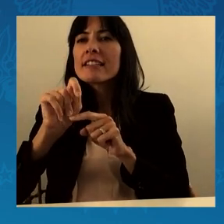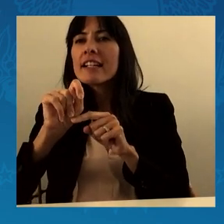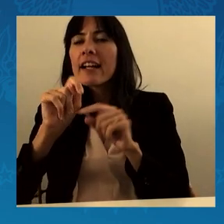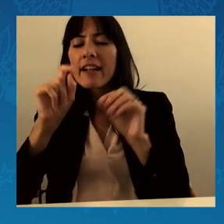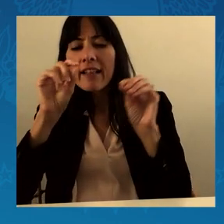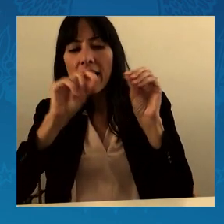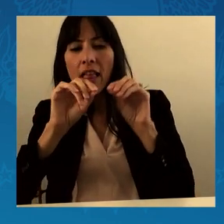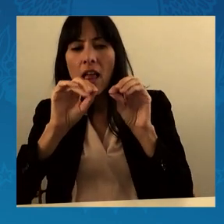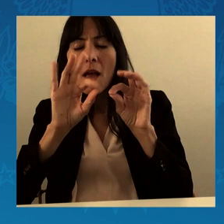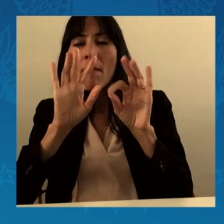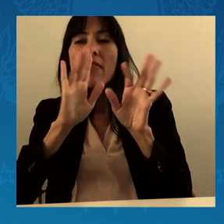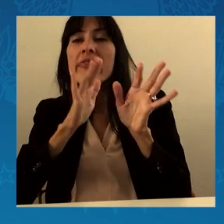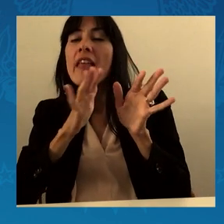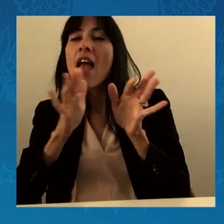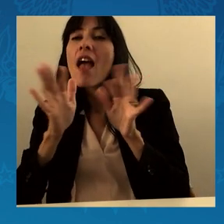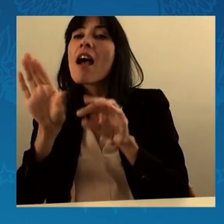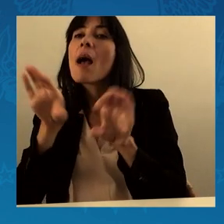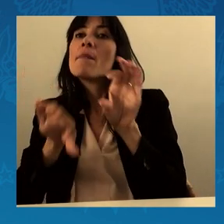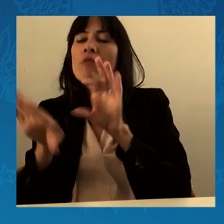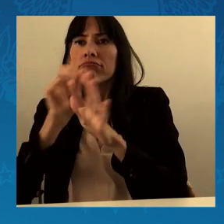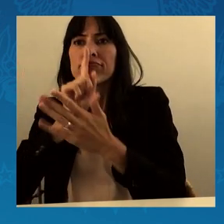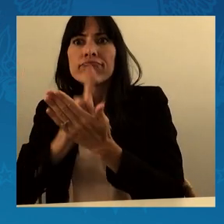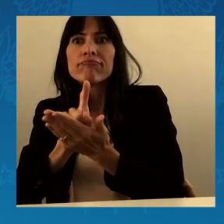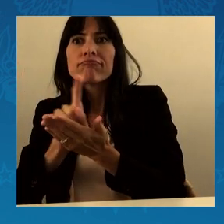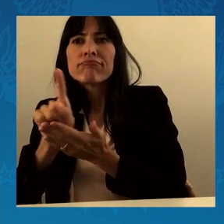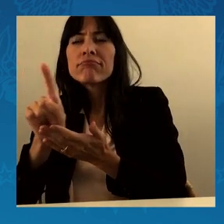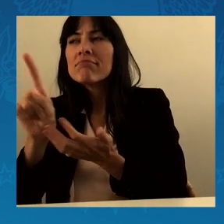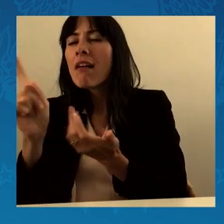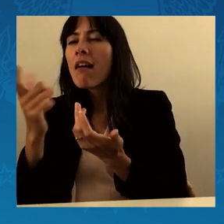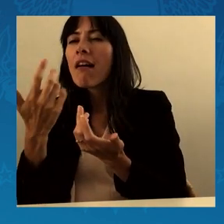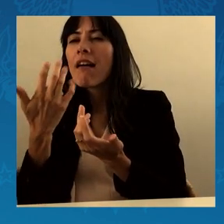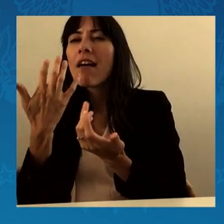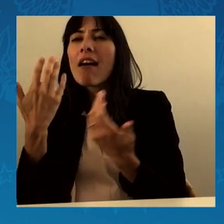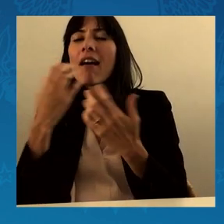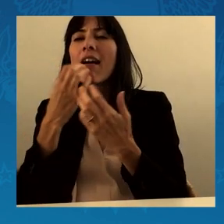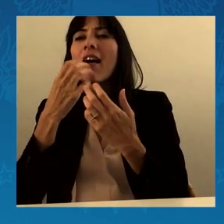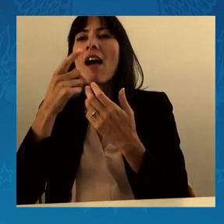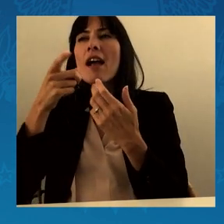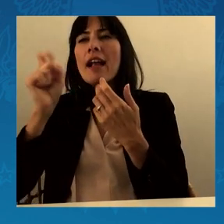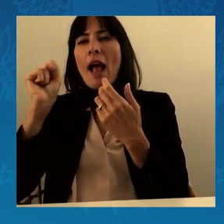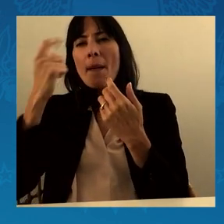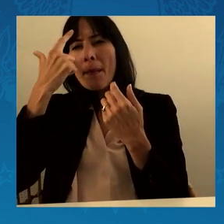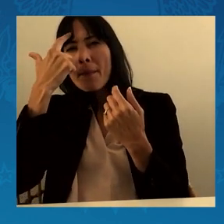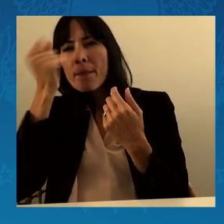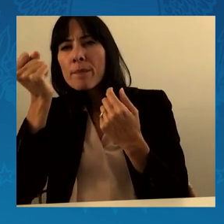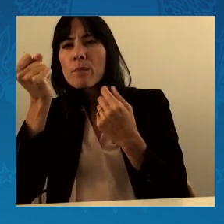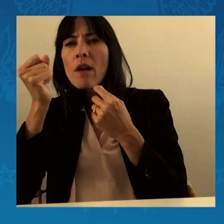with the kind of combination of memorizing all these different formulas and everything, but also with the math side of it,